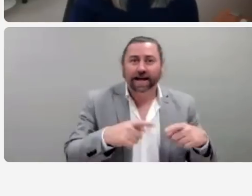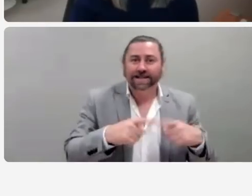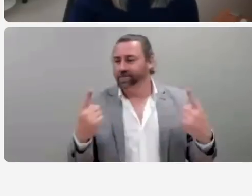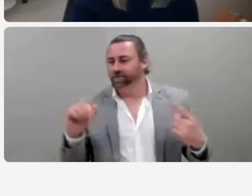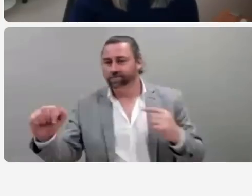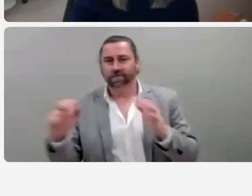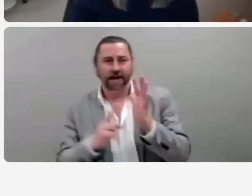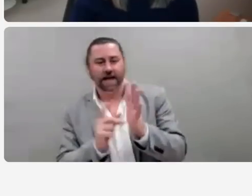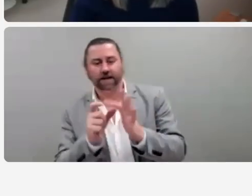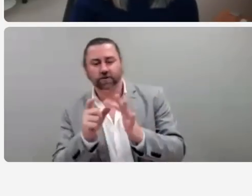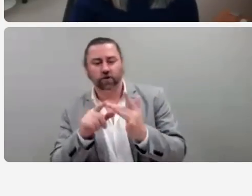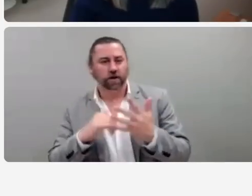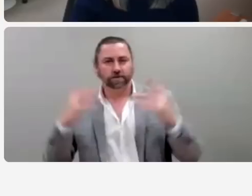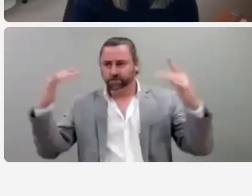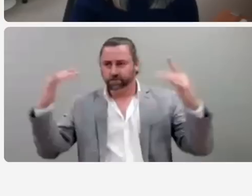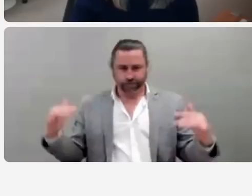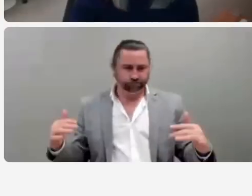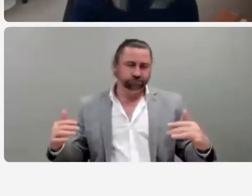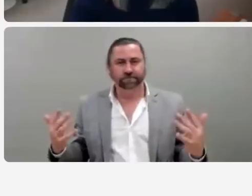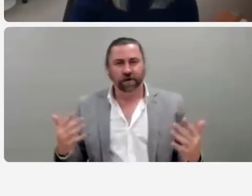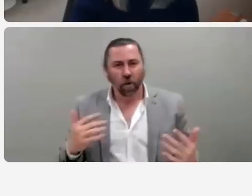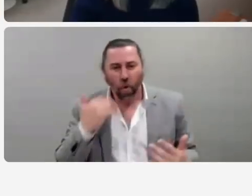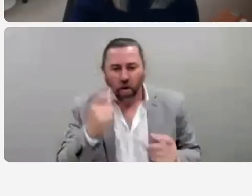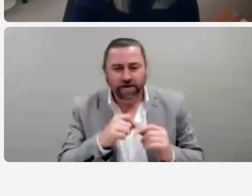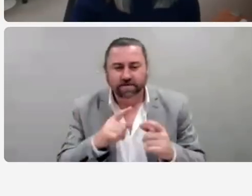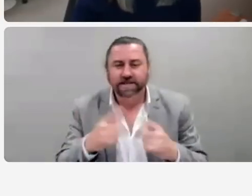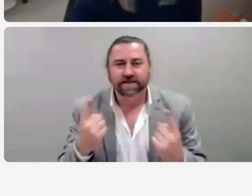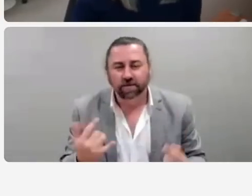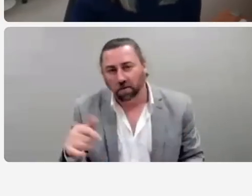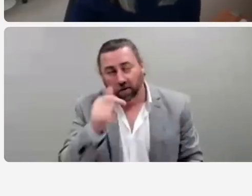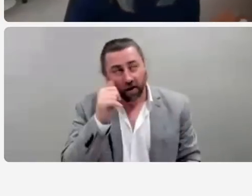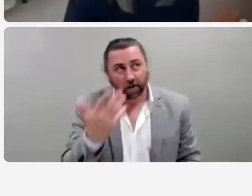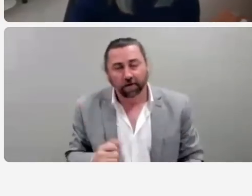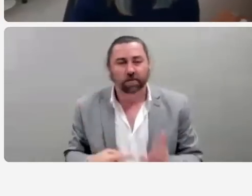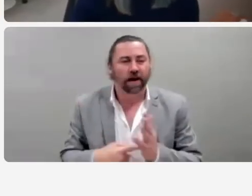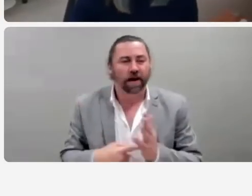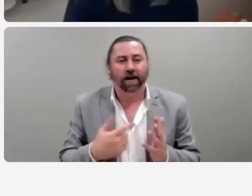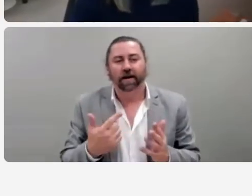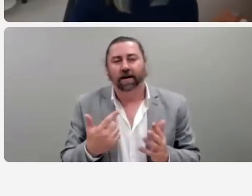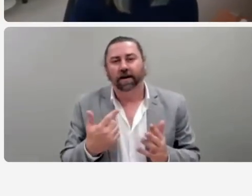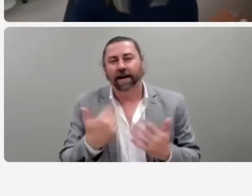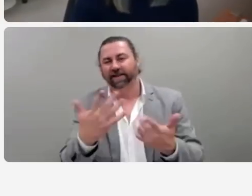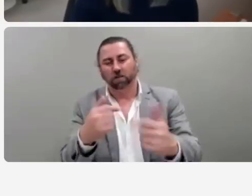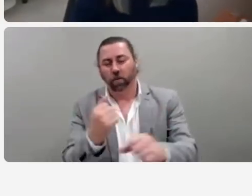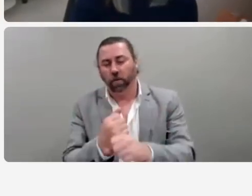I mean maybe it's a bit kind of obvious but the observation I kind of often make about this is that in